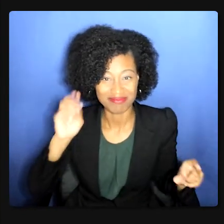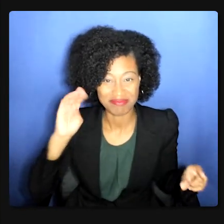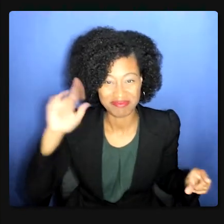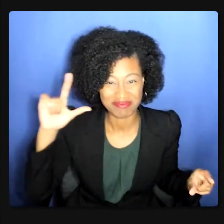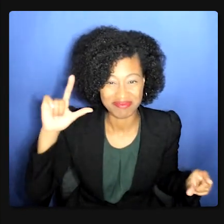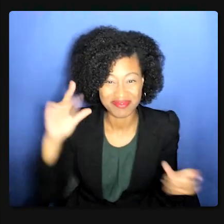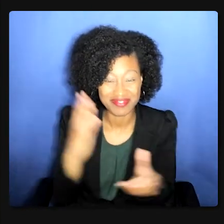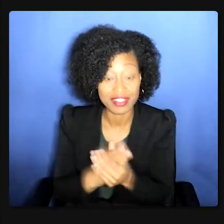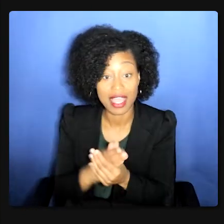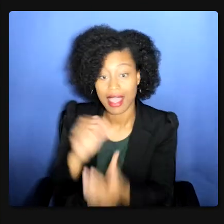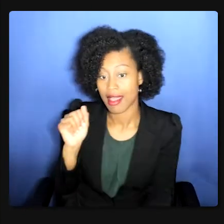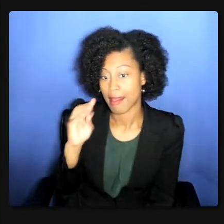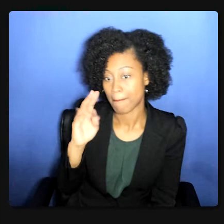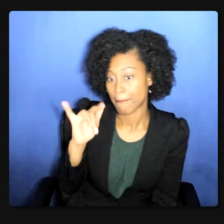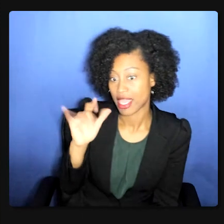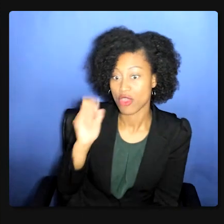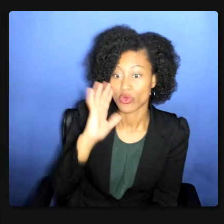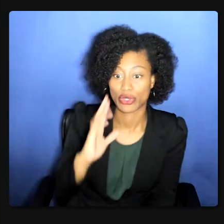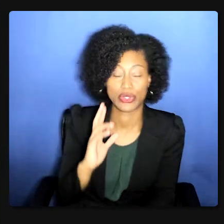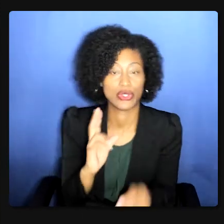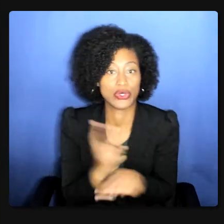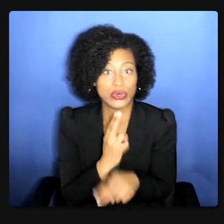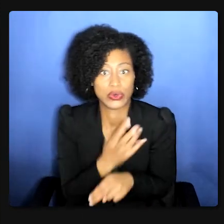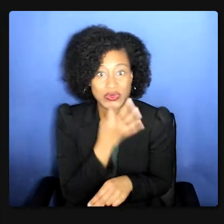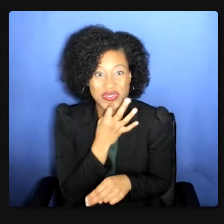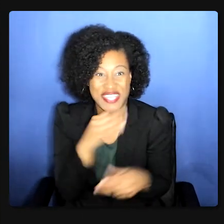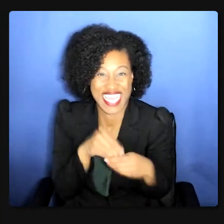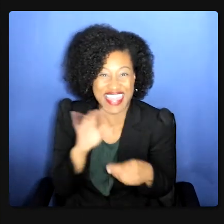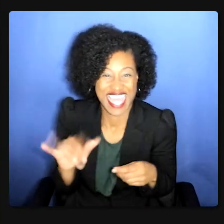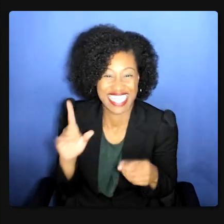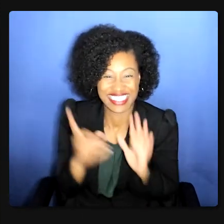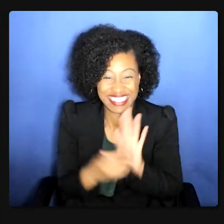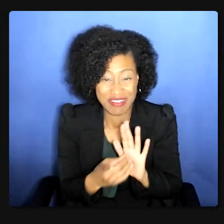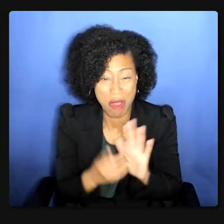that is the YAML file that Amie will use shortly in the demo. Hopefully, it will work.